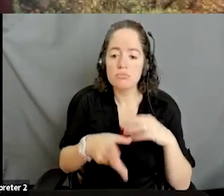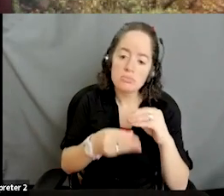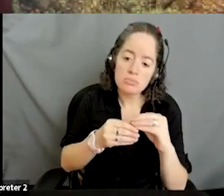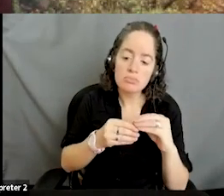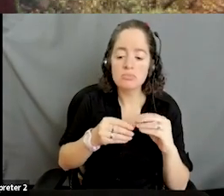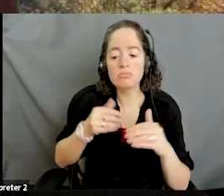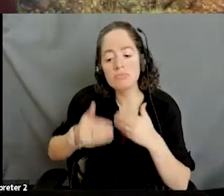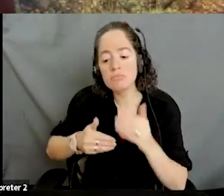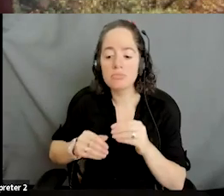Hopefully that makes sense.